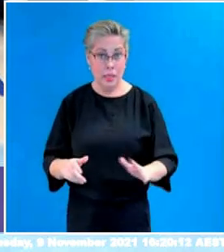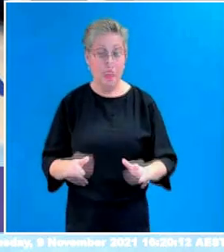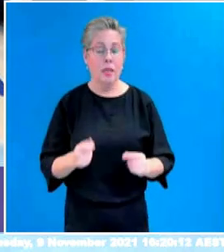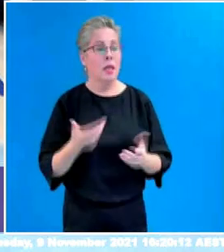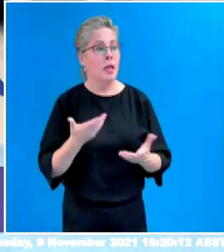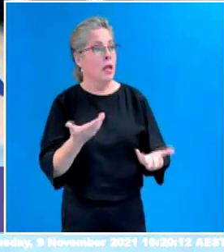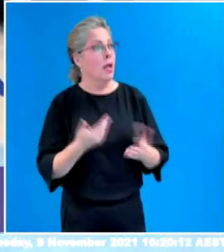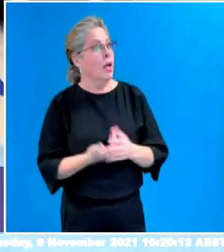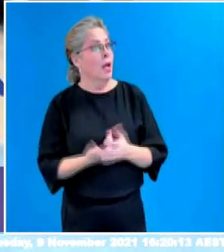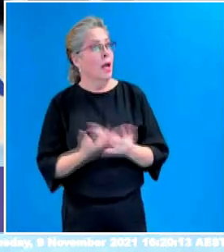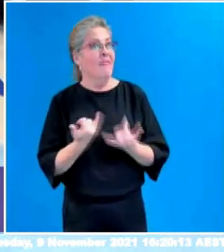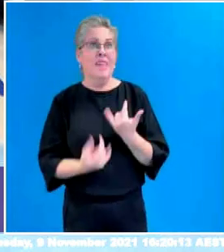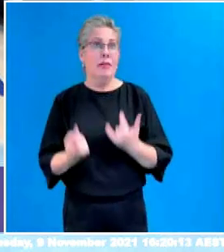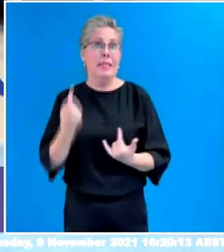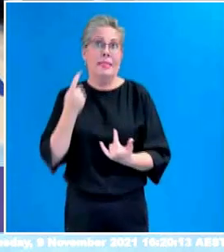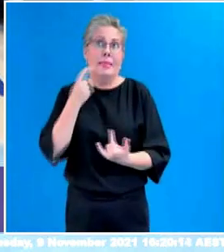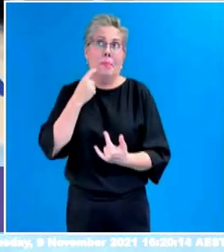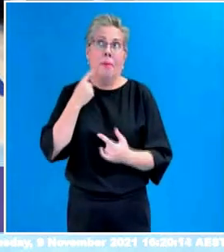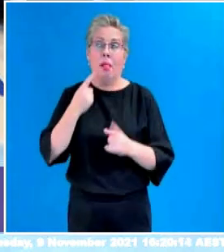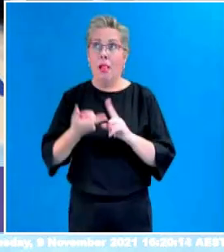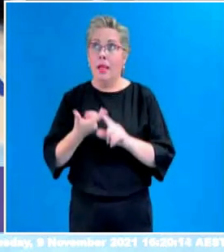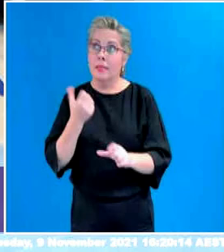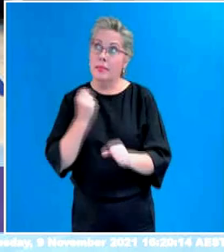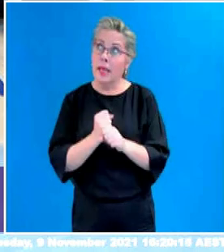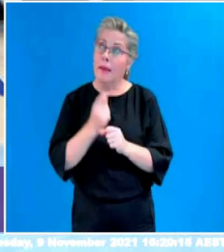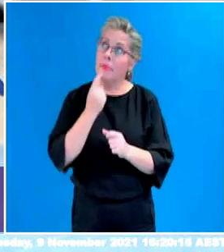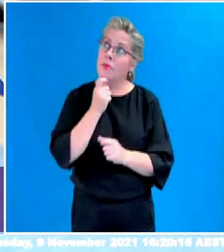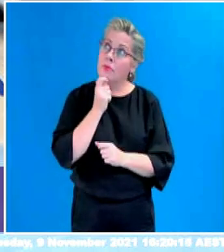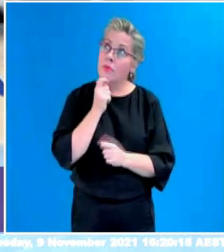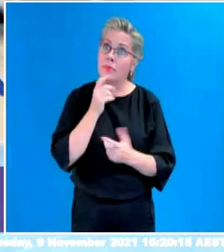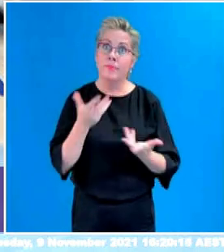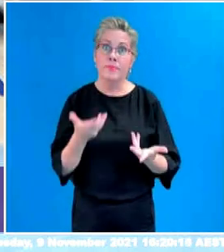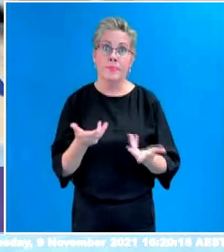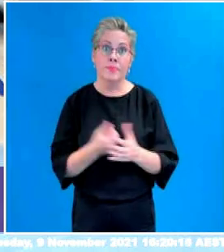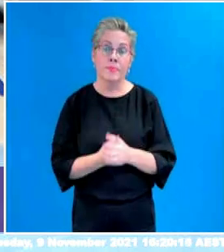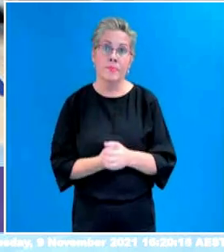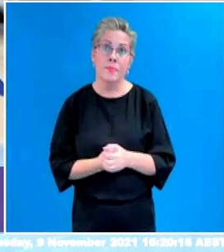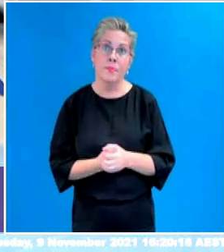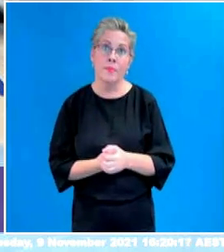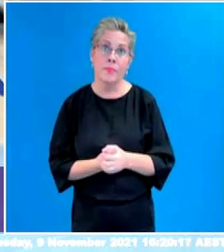were there to be clear evidence that